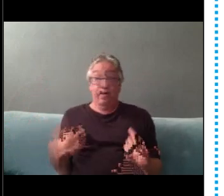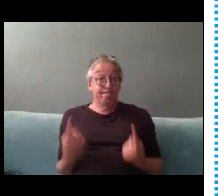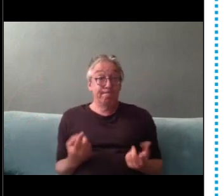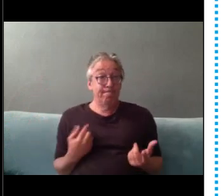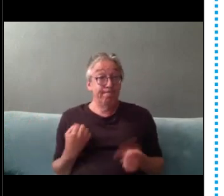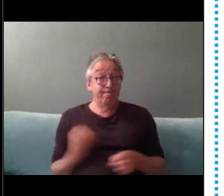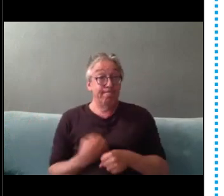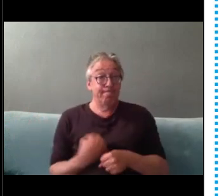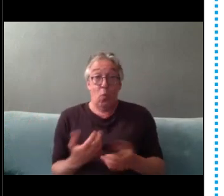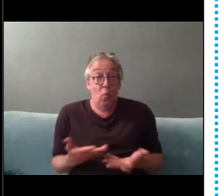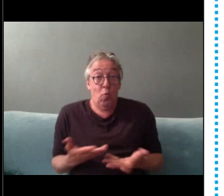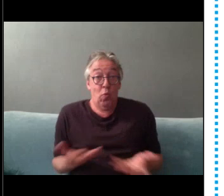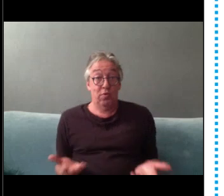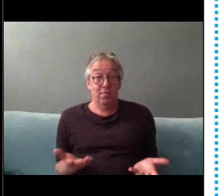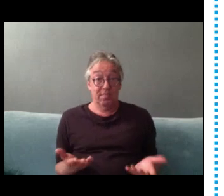You can hear me, right?